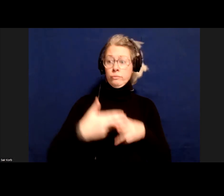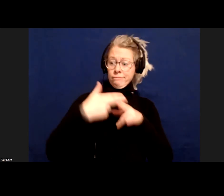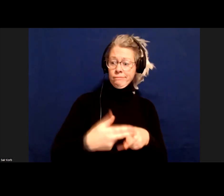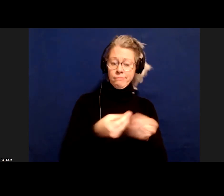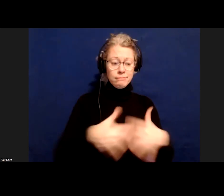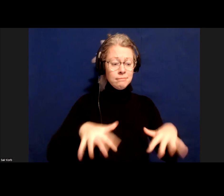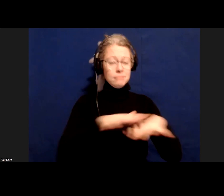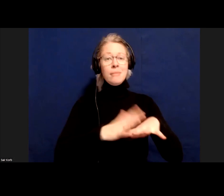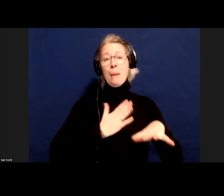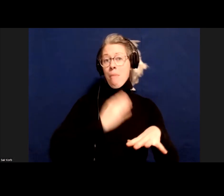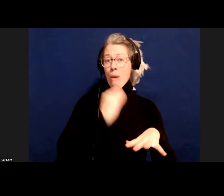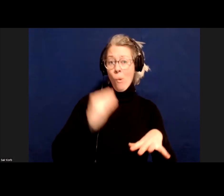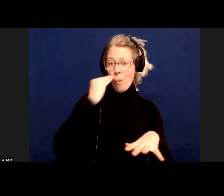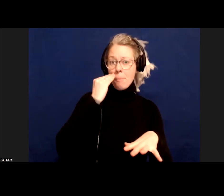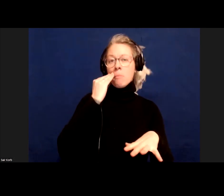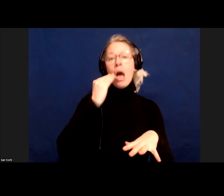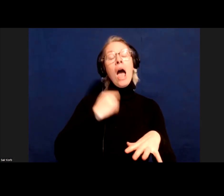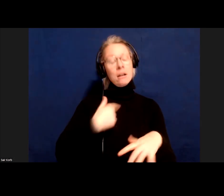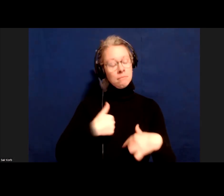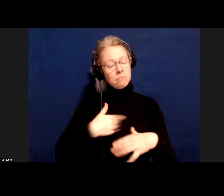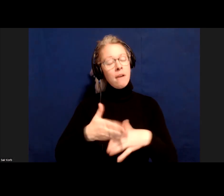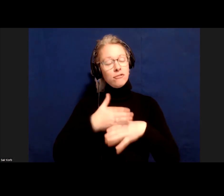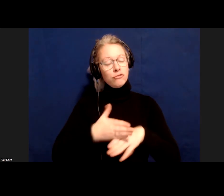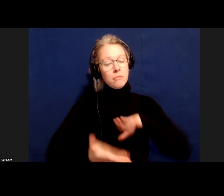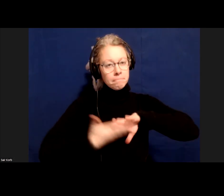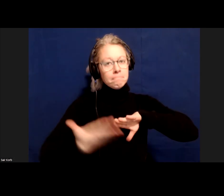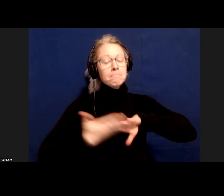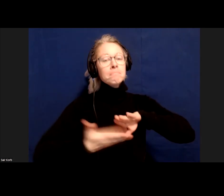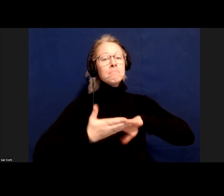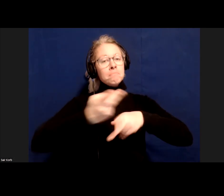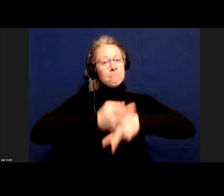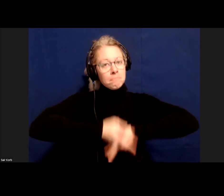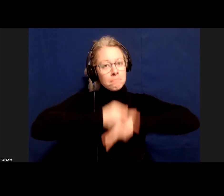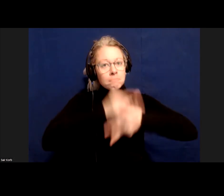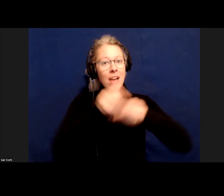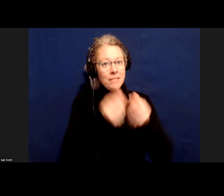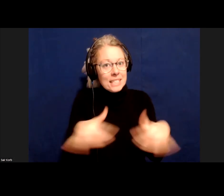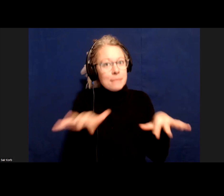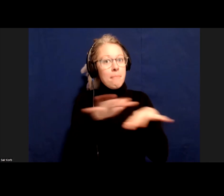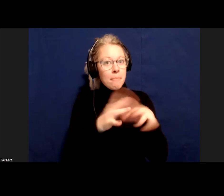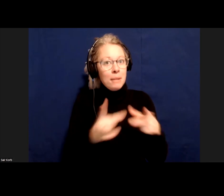stewardship and the care of this place, when Sable said to me, you know that saying those